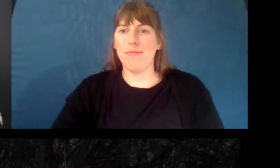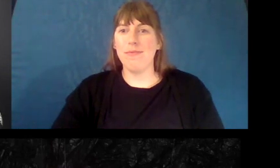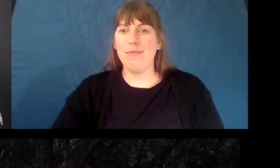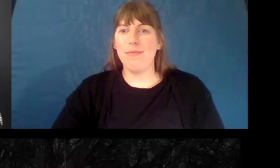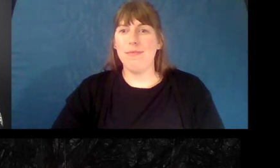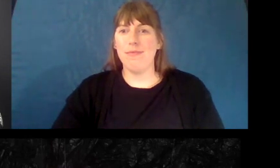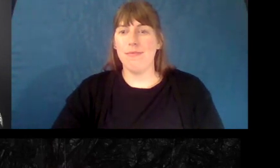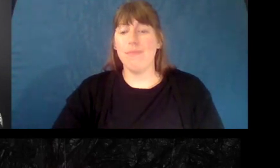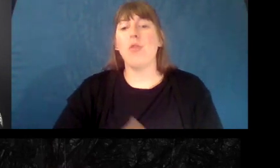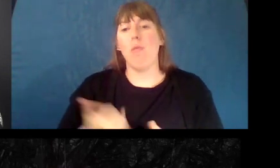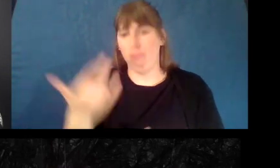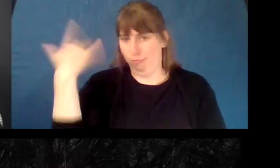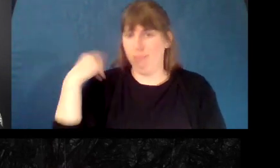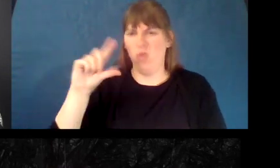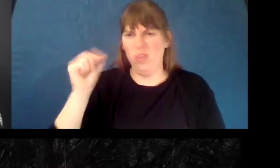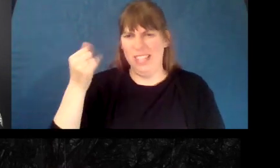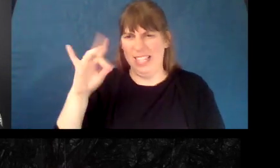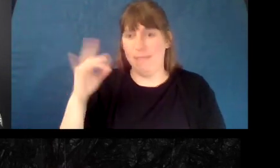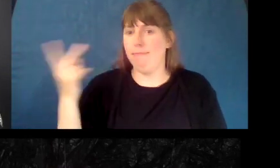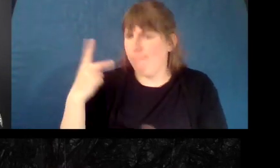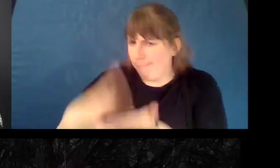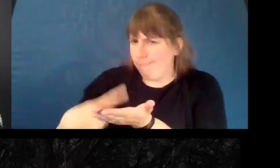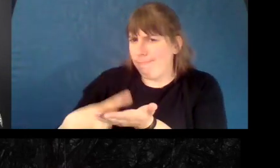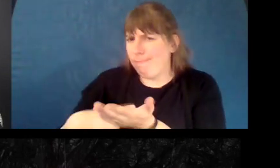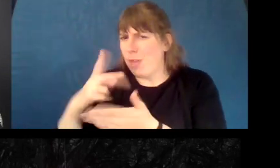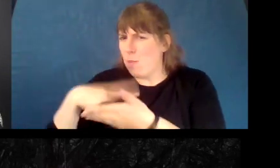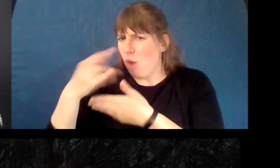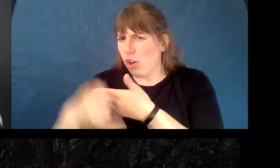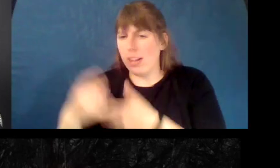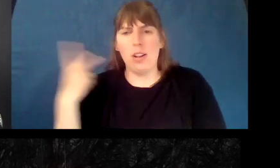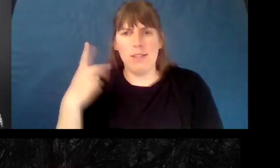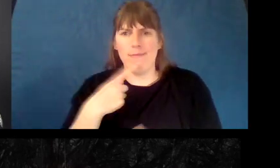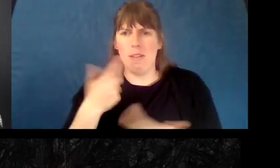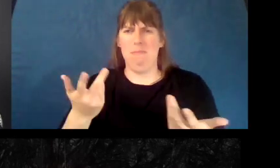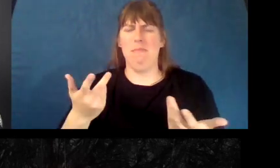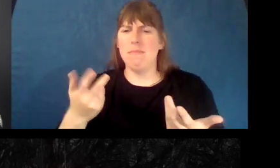were first conceptualizing this project, we talked about, like, how we wanted to create something